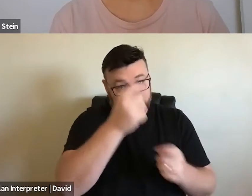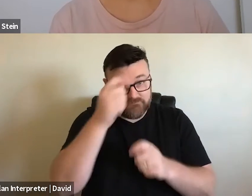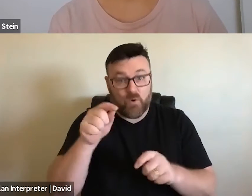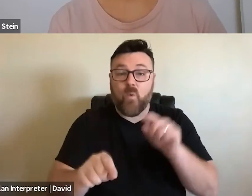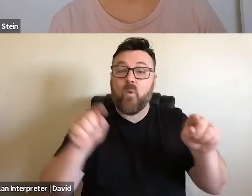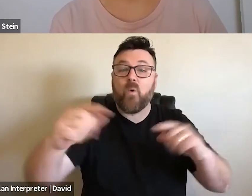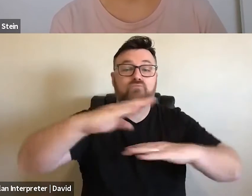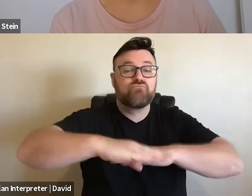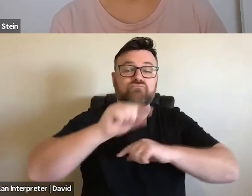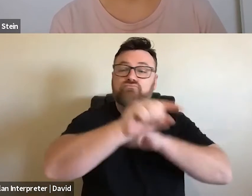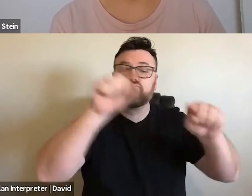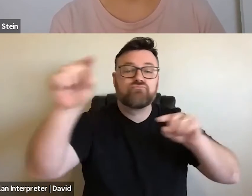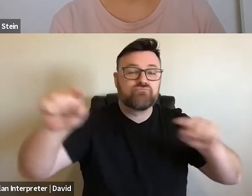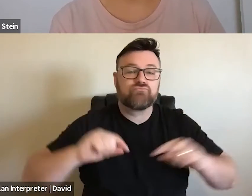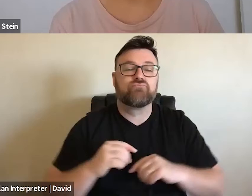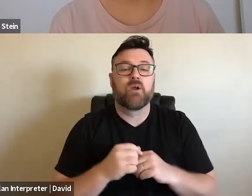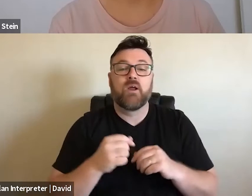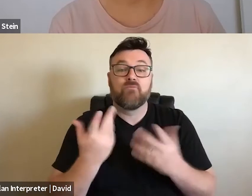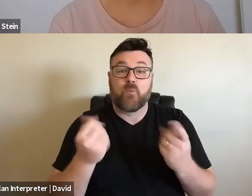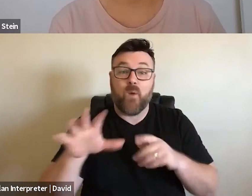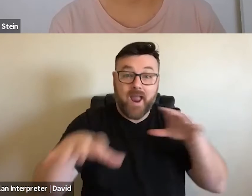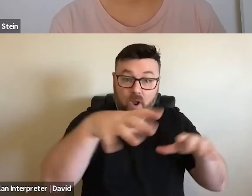Nations people online and present here in this session.